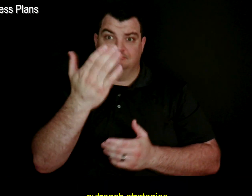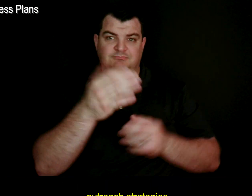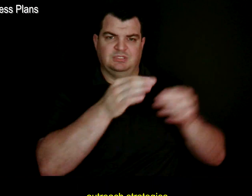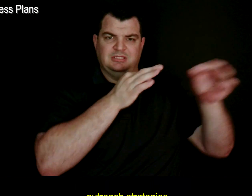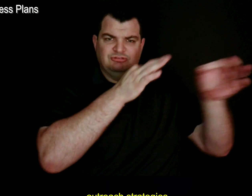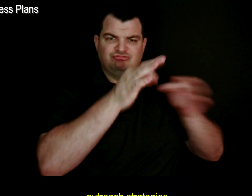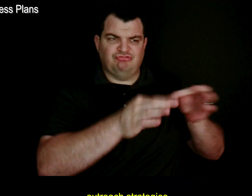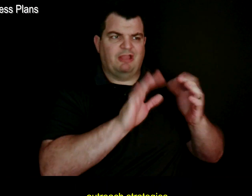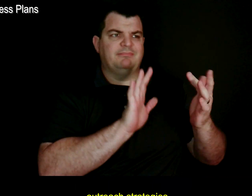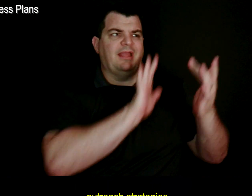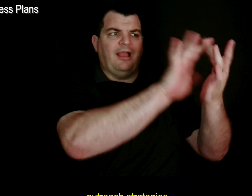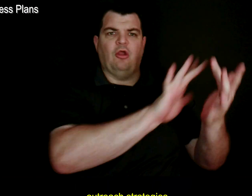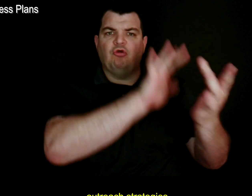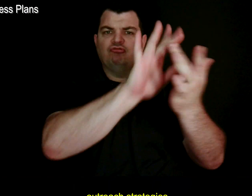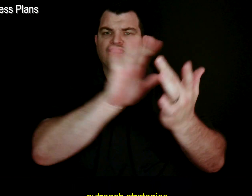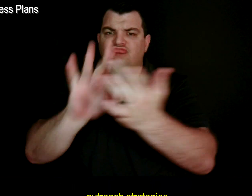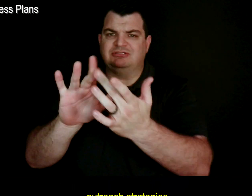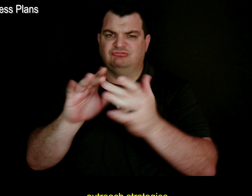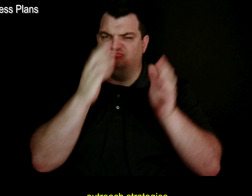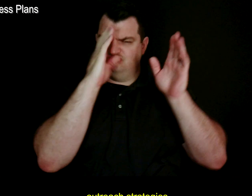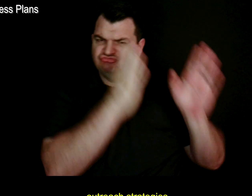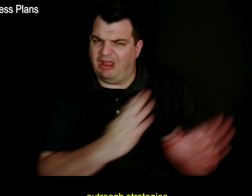outreach strategies.